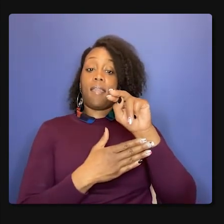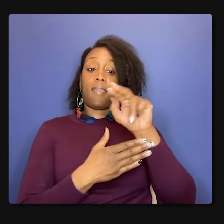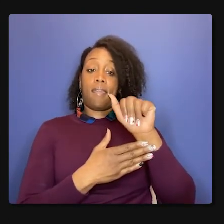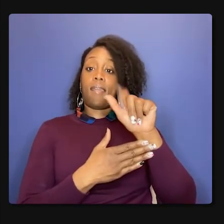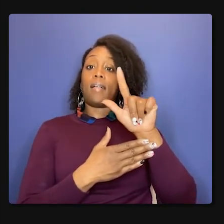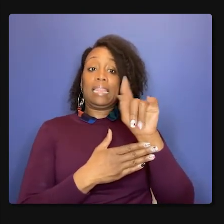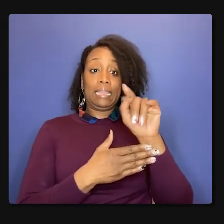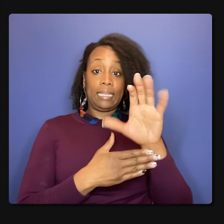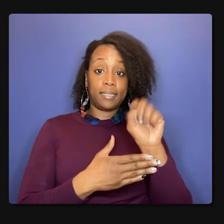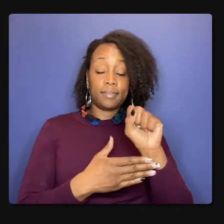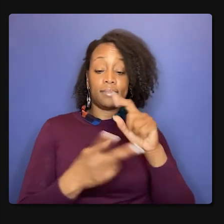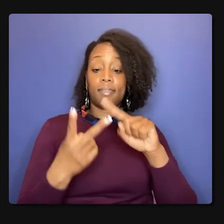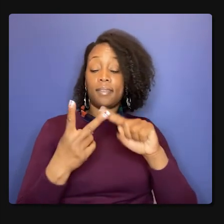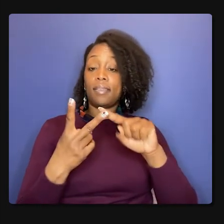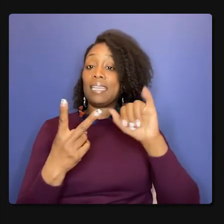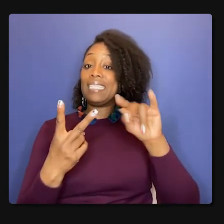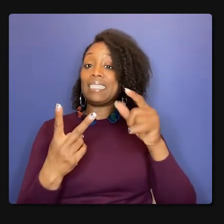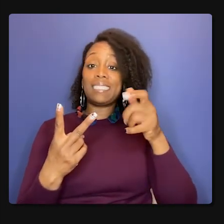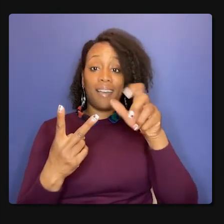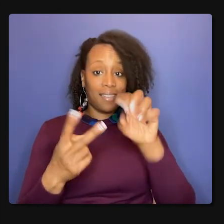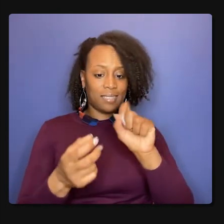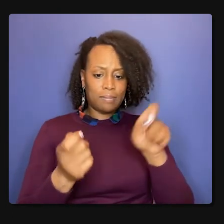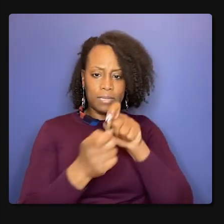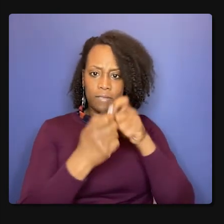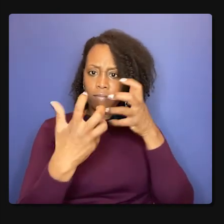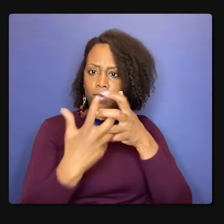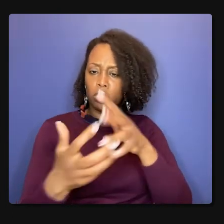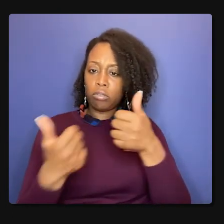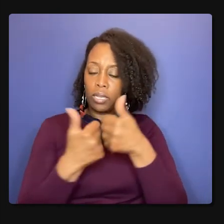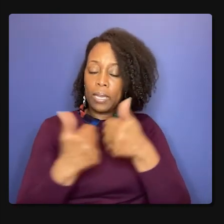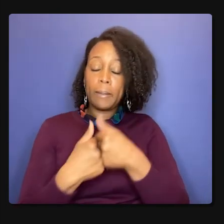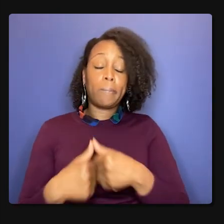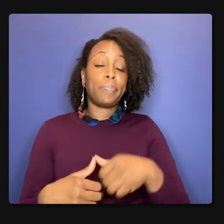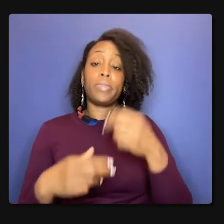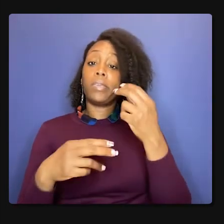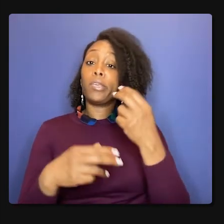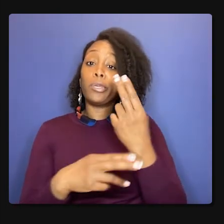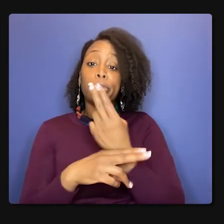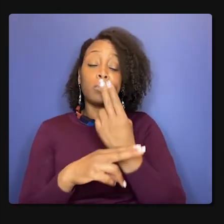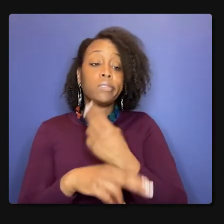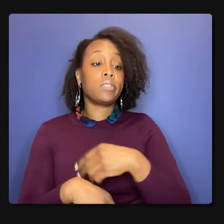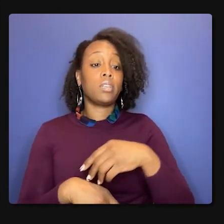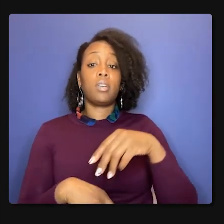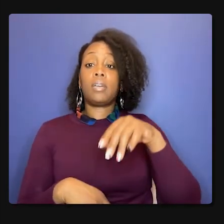and insights specific to your game, such as usage, gameplay and sales data,